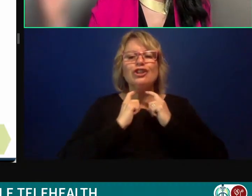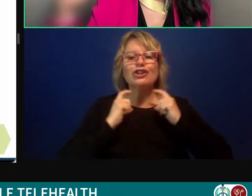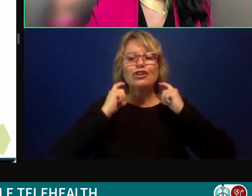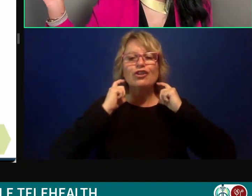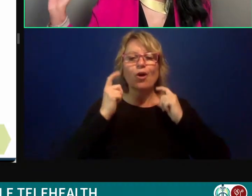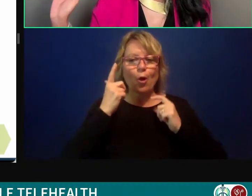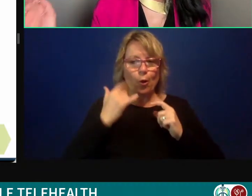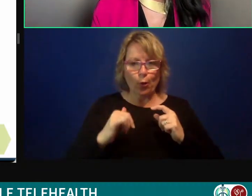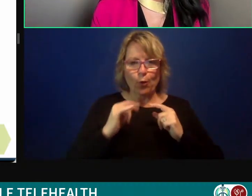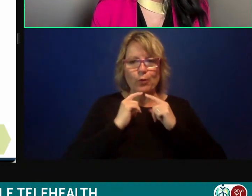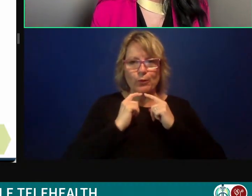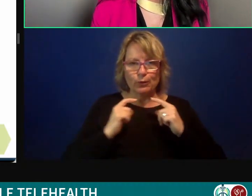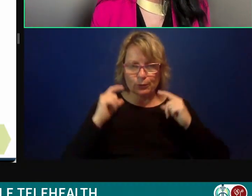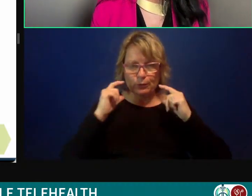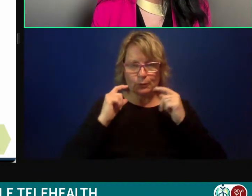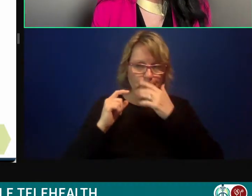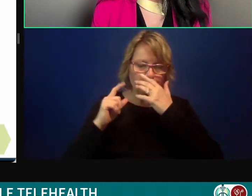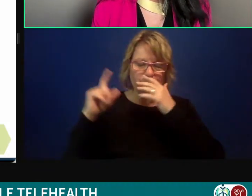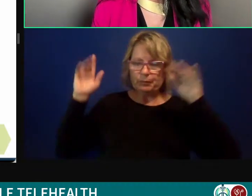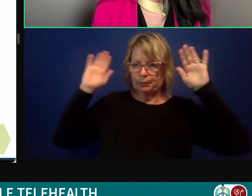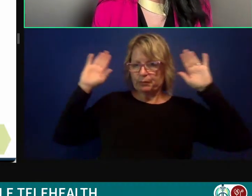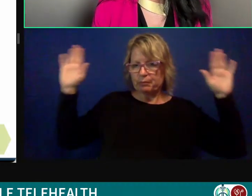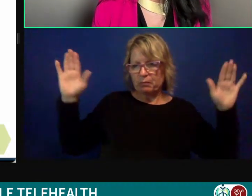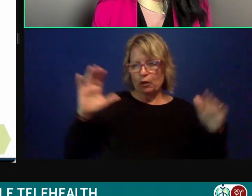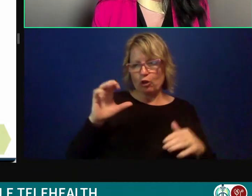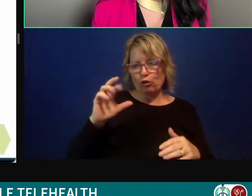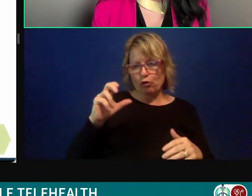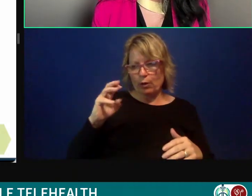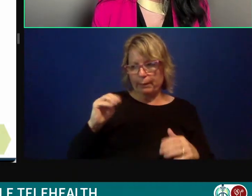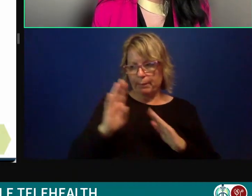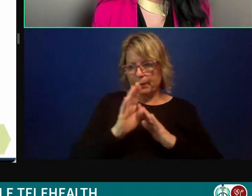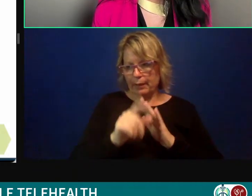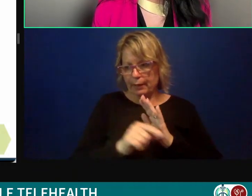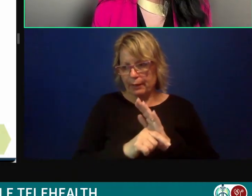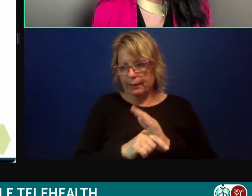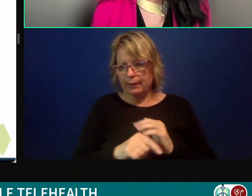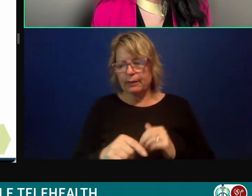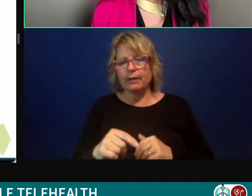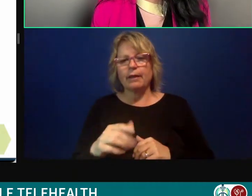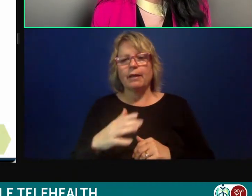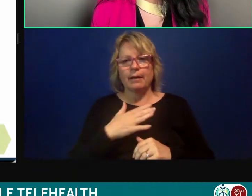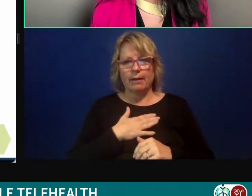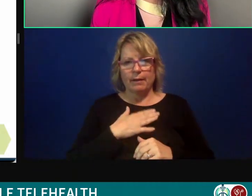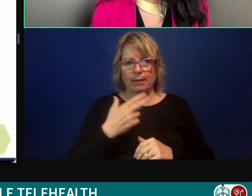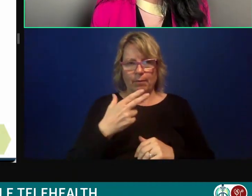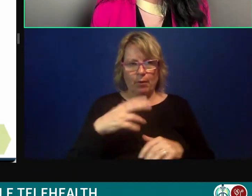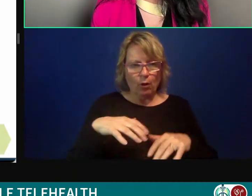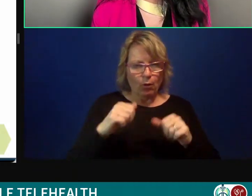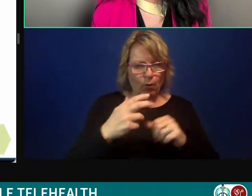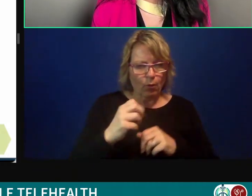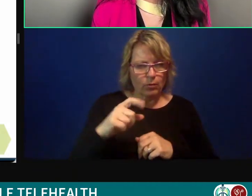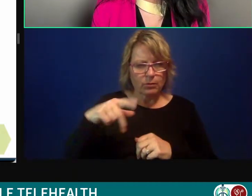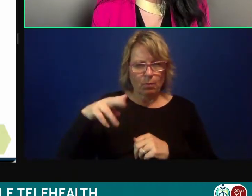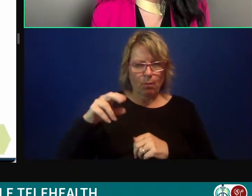a cream background behind me. My co-host today is Dr. Poullos, who I think is still at break, he'll